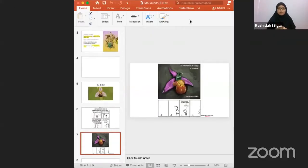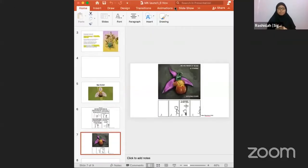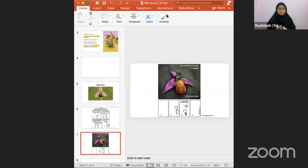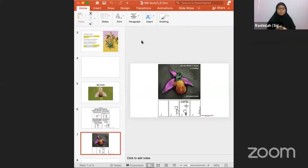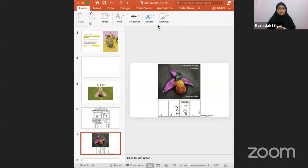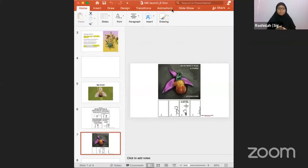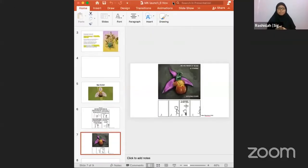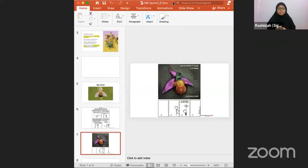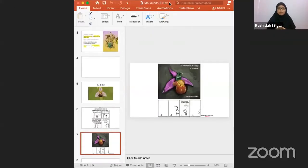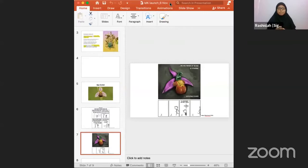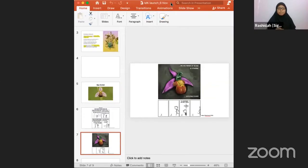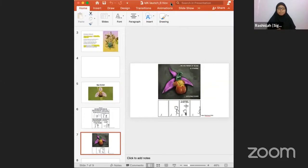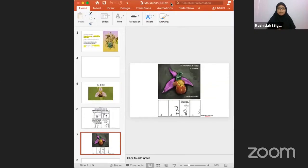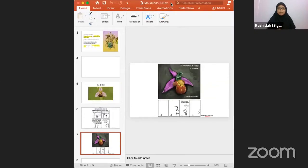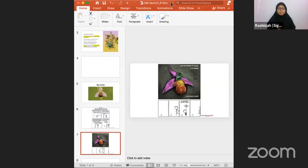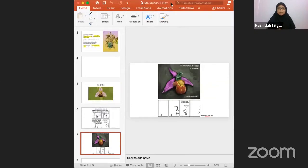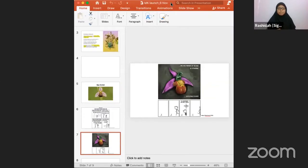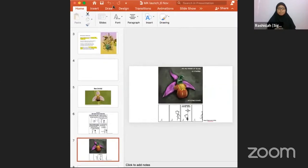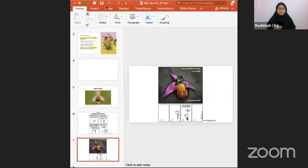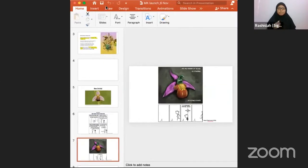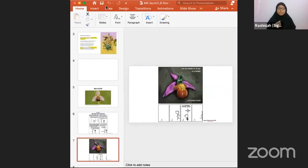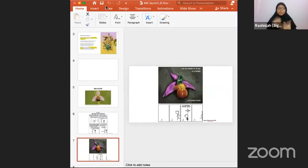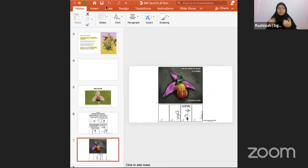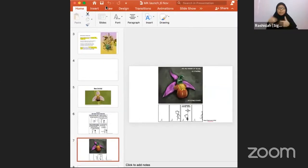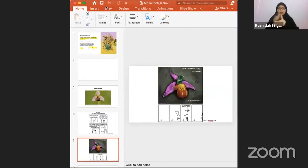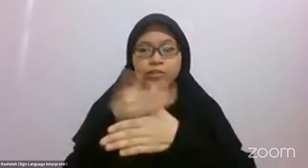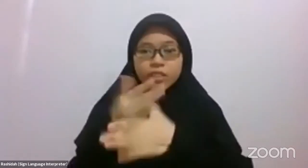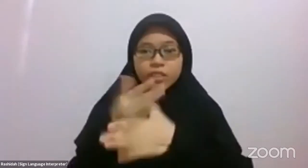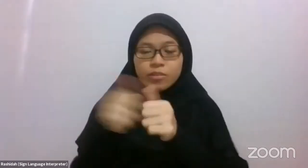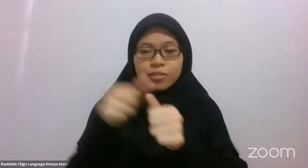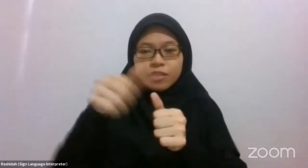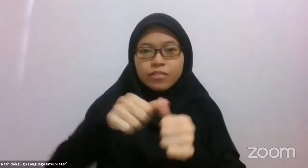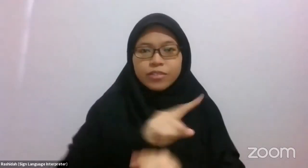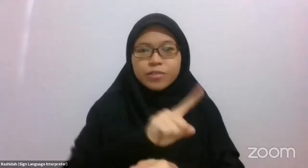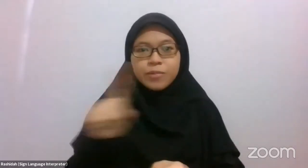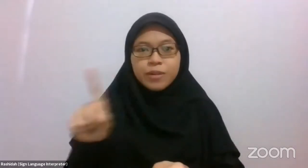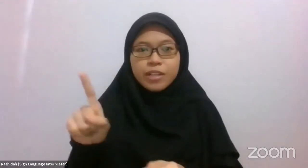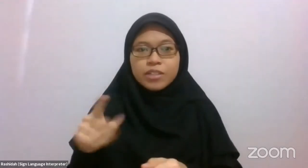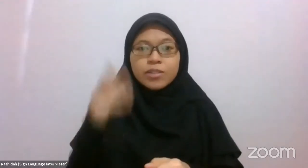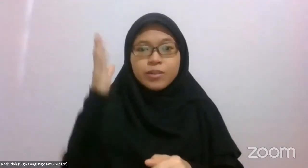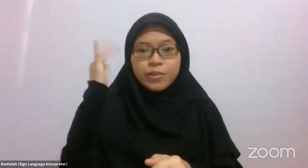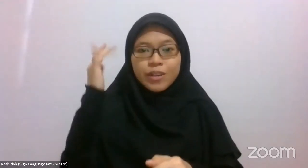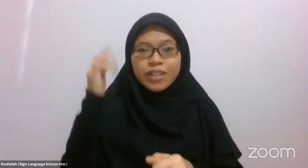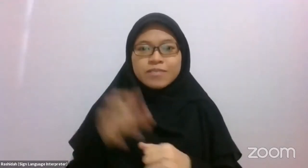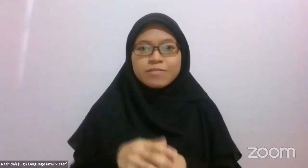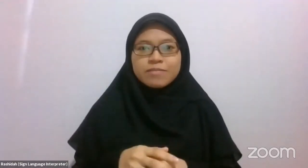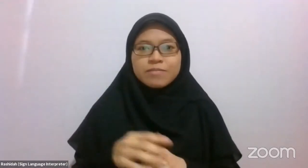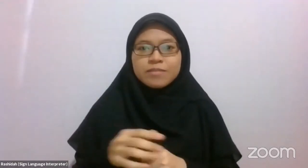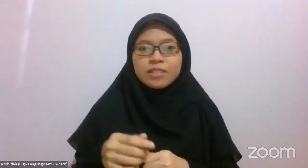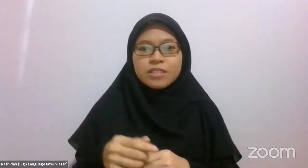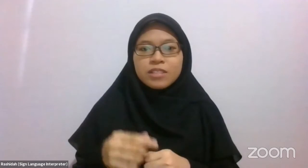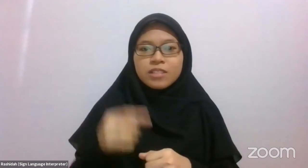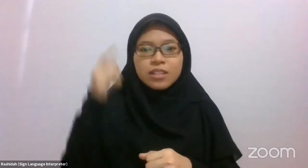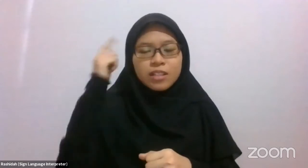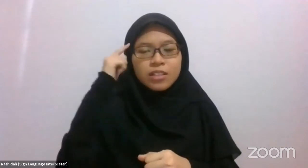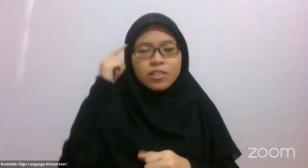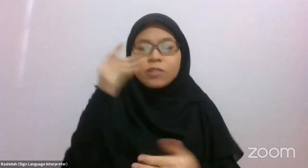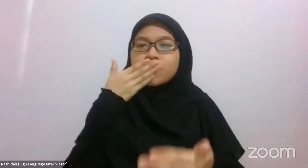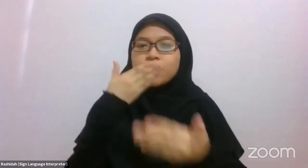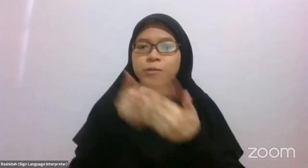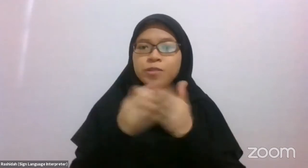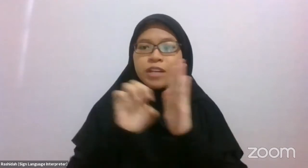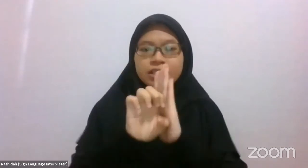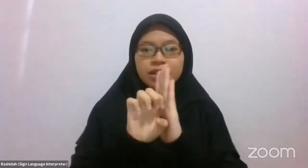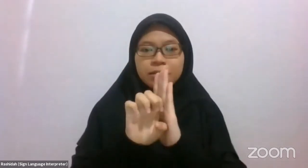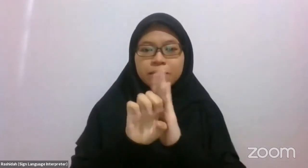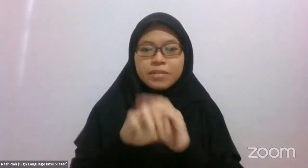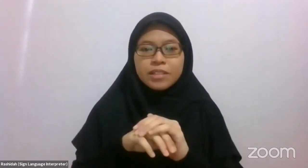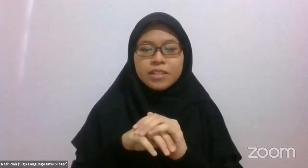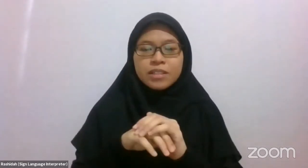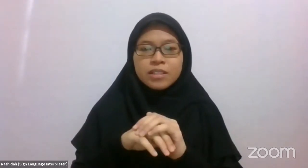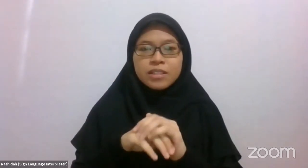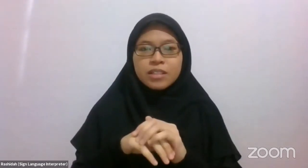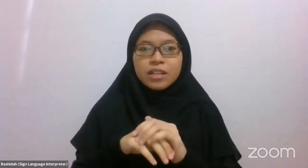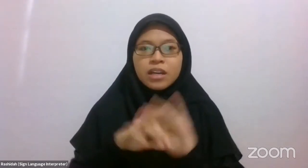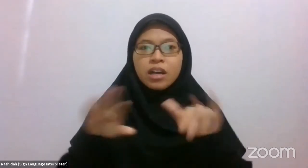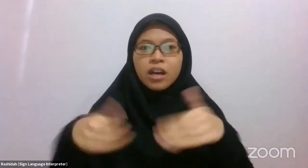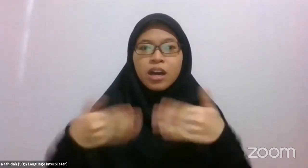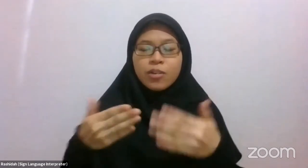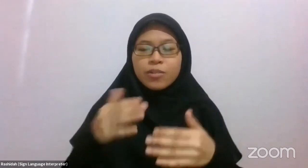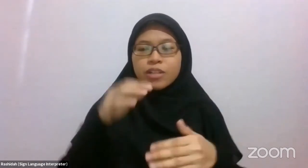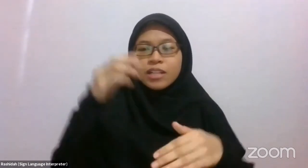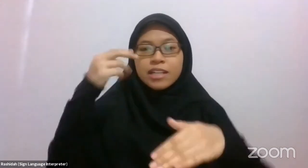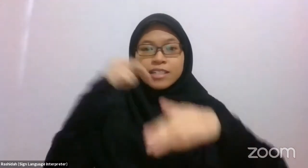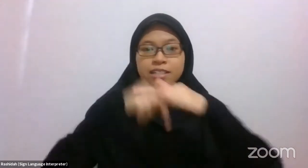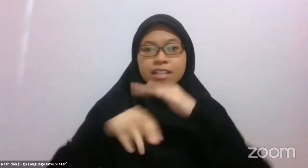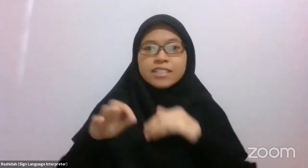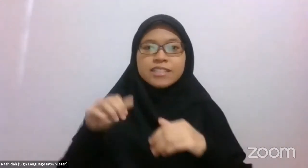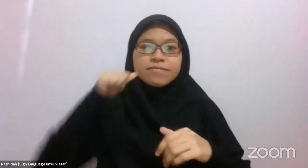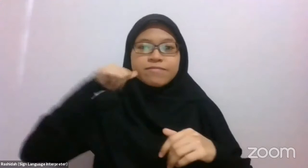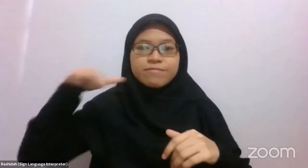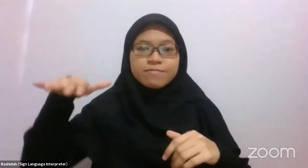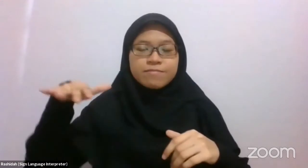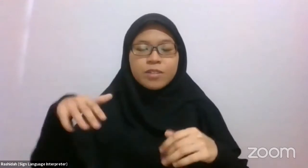Yeah, so I just wanted to share this with everyone. I thought it was quite a good example of how an ecofeminist way of remembering might be envisioned.